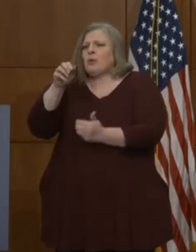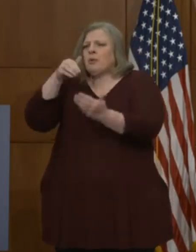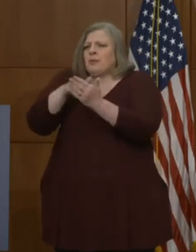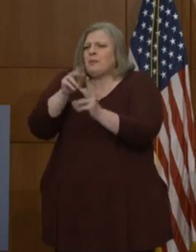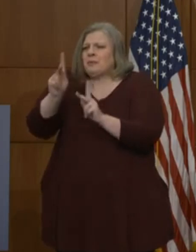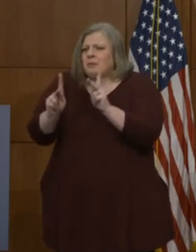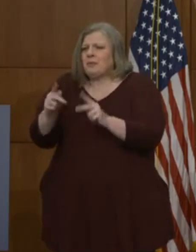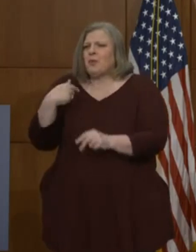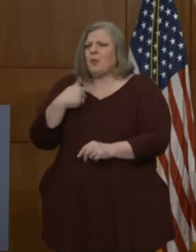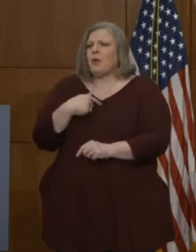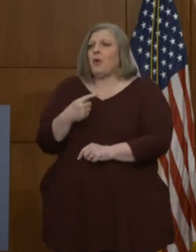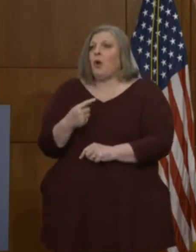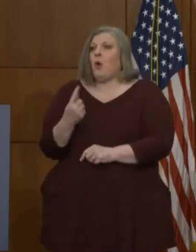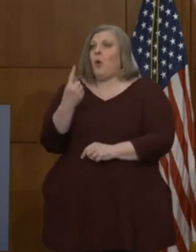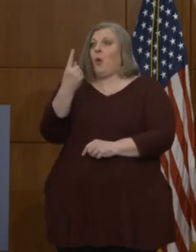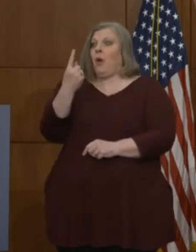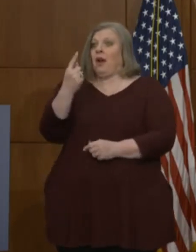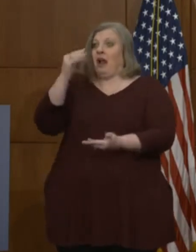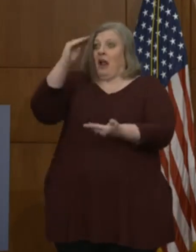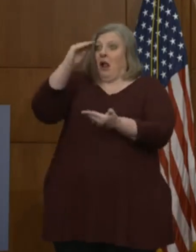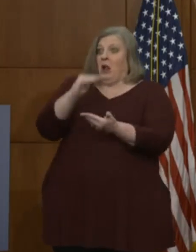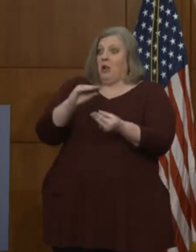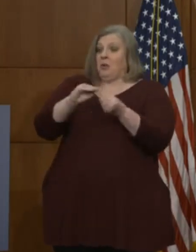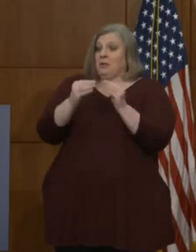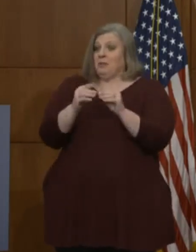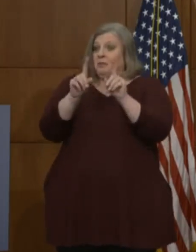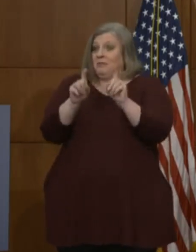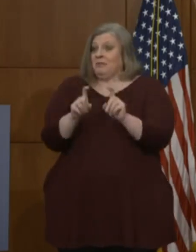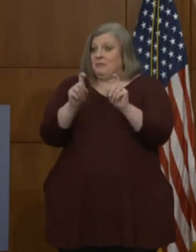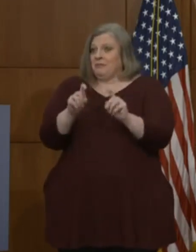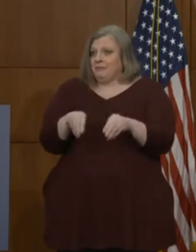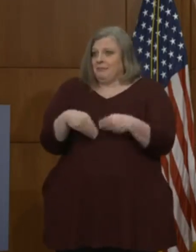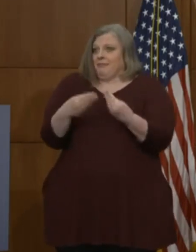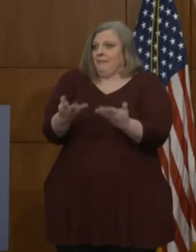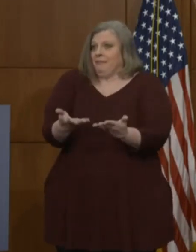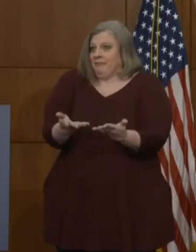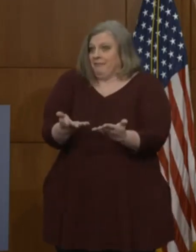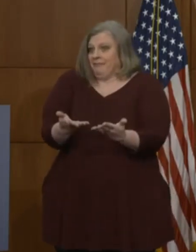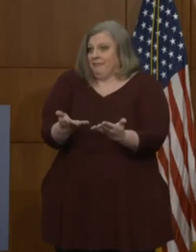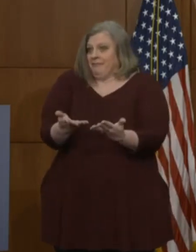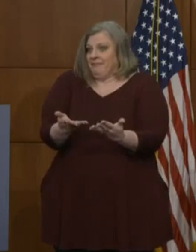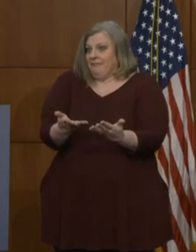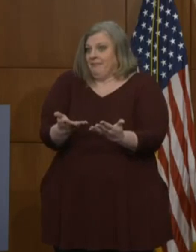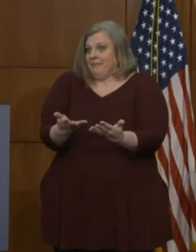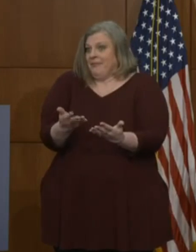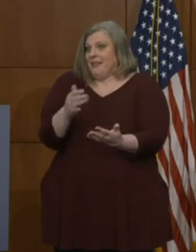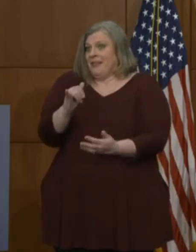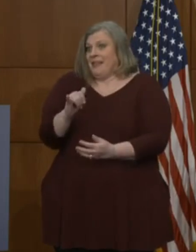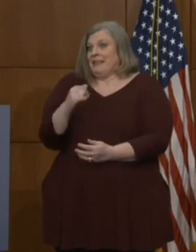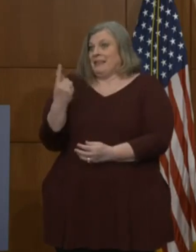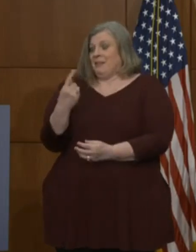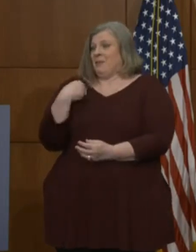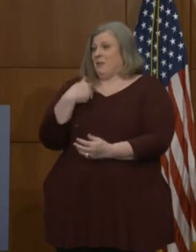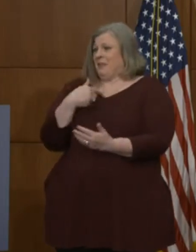HUNDRED THOUSAND OR OR SOME METRIC- THAT NORMALIZES FOR METRIC- THAT NORMALIZES FOR POPULAR. IN THAT WE ARE. AND POPULAR. IN THAT WE ARE. AND THAT’S- THAT’S SOMETHING WERE